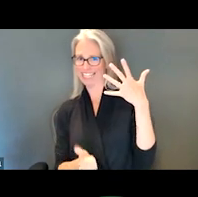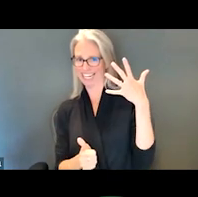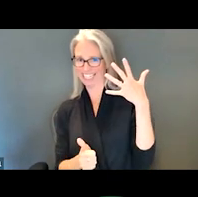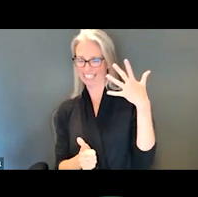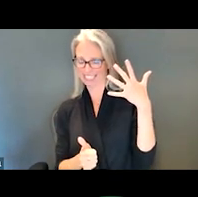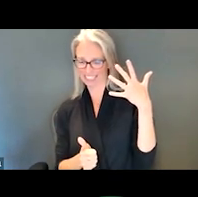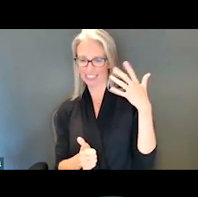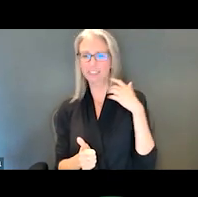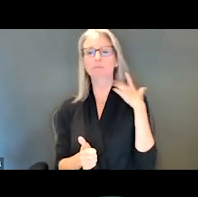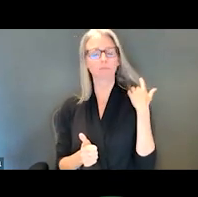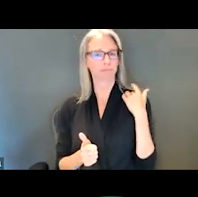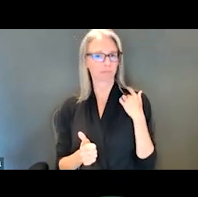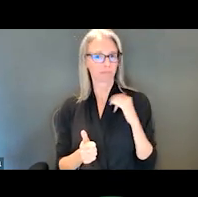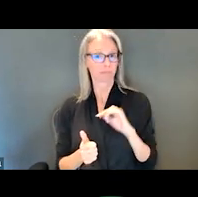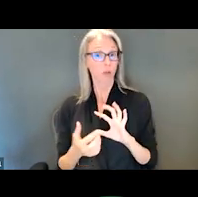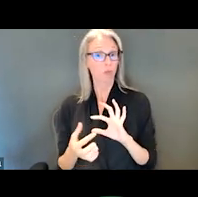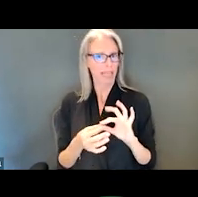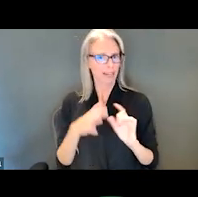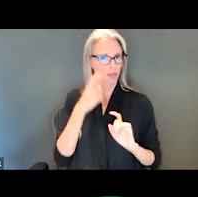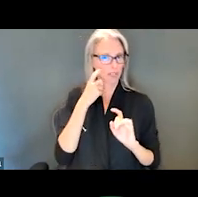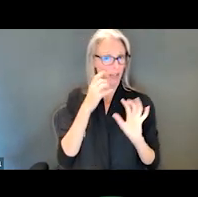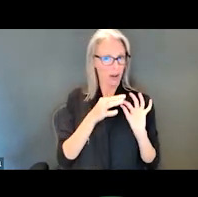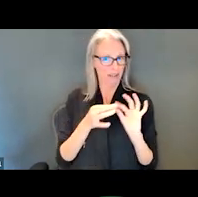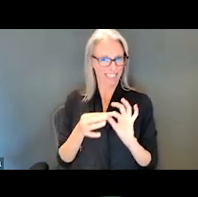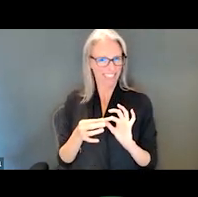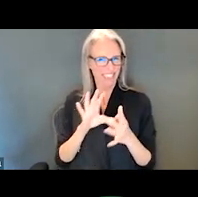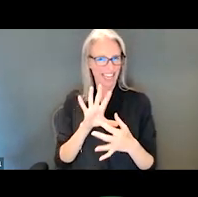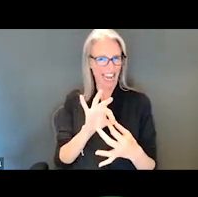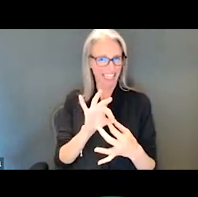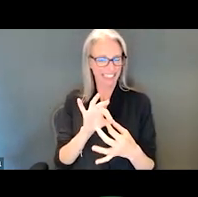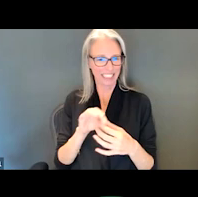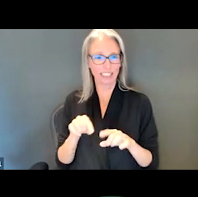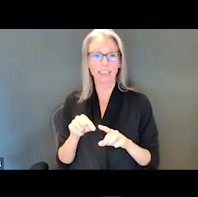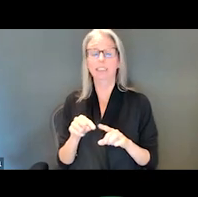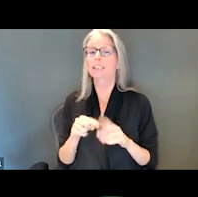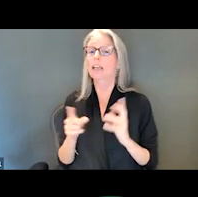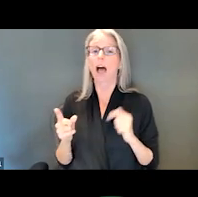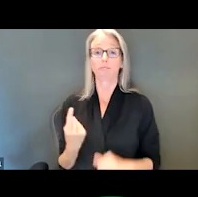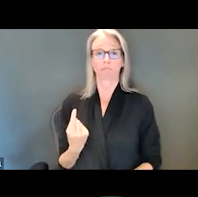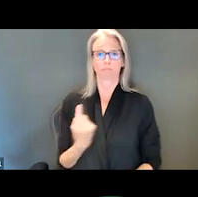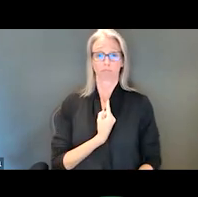And a number of people talked about this in very eloquently. There's huge benefits to